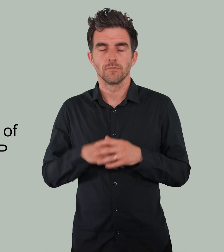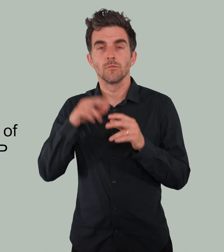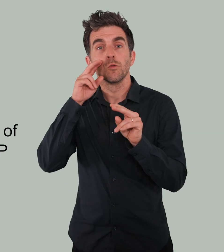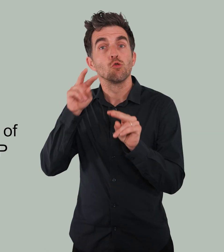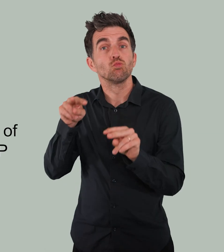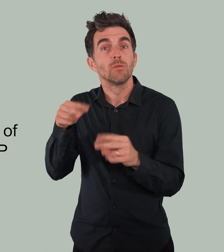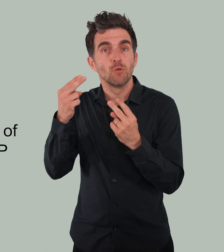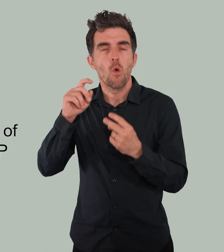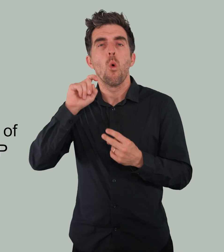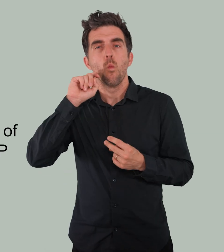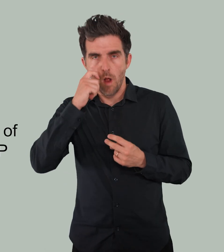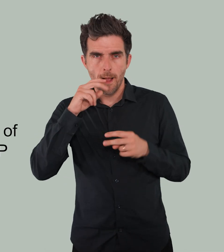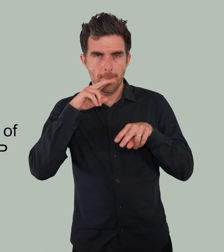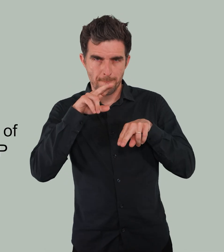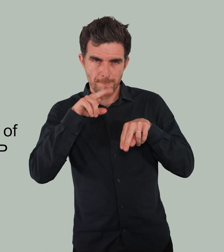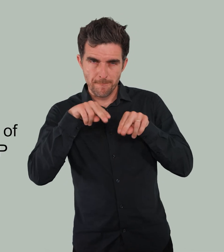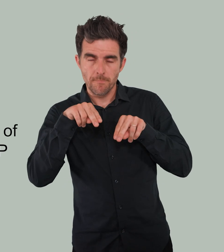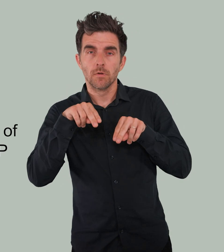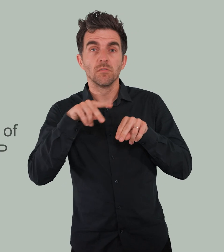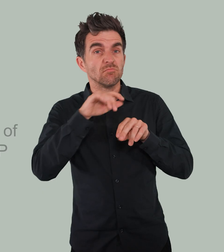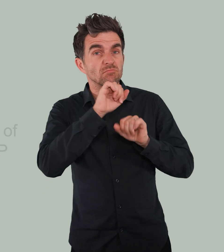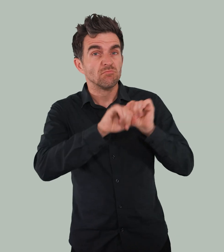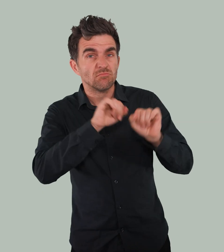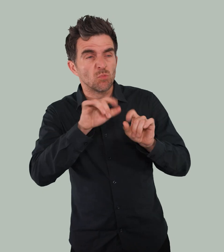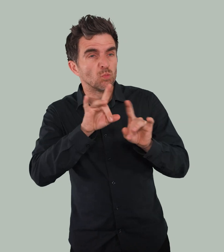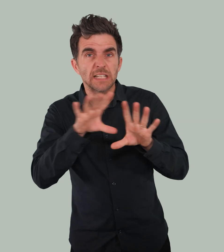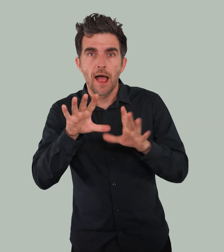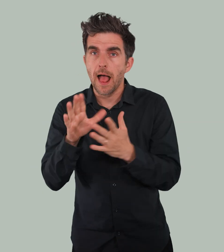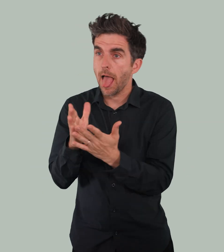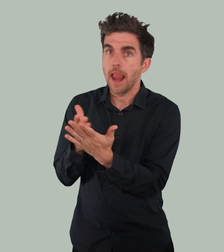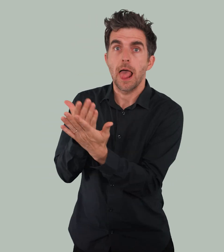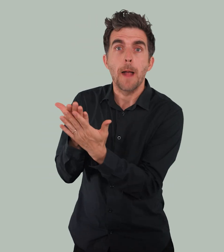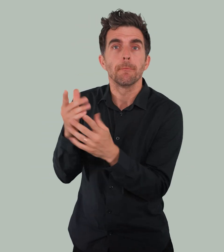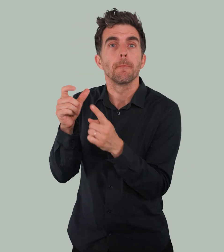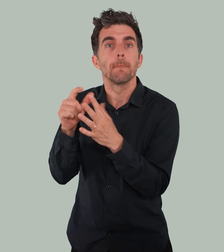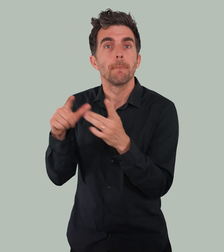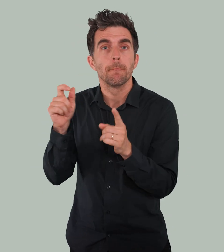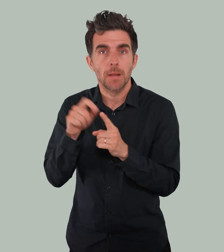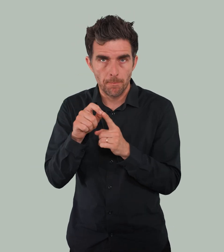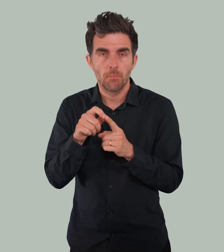57. The Review will examine the experience of claiming PIP,